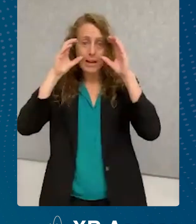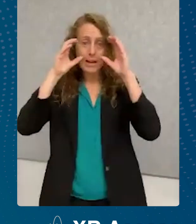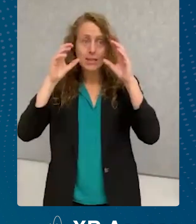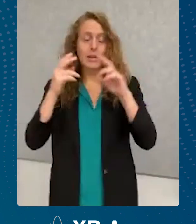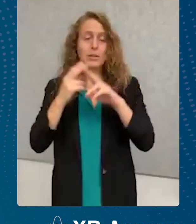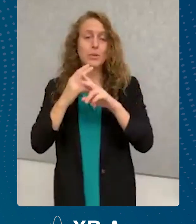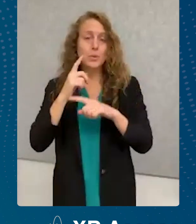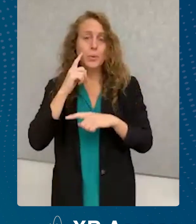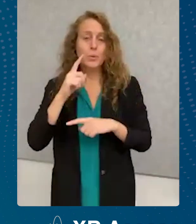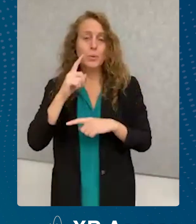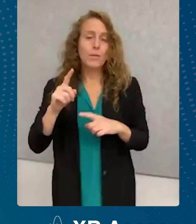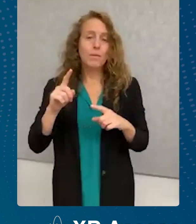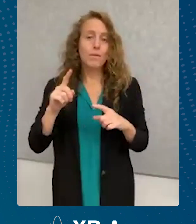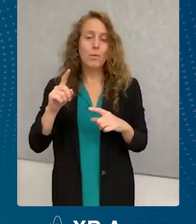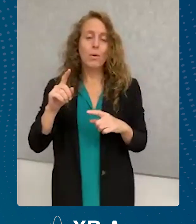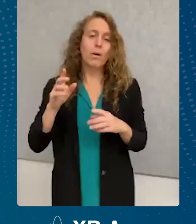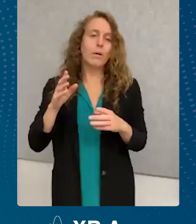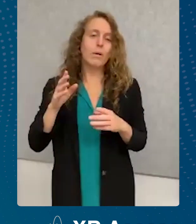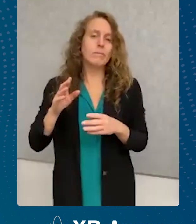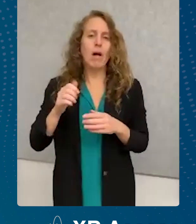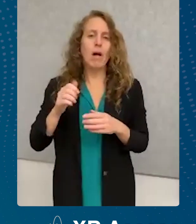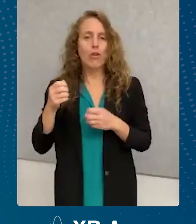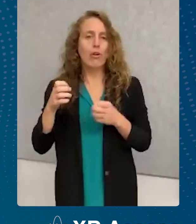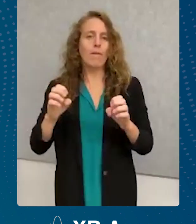efforts like Project Sidewalk?